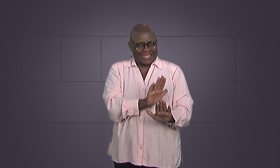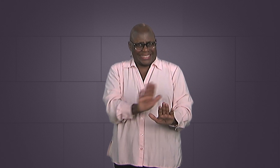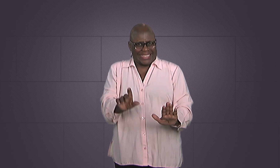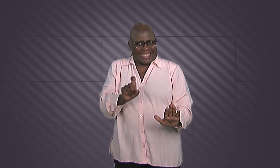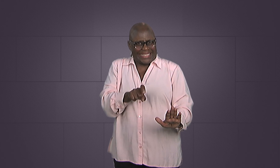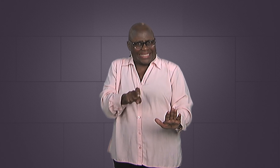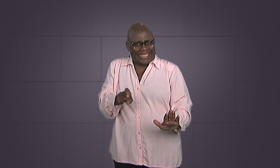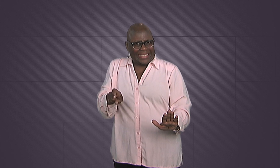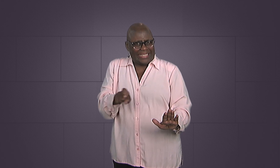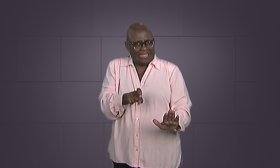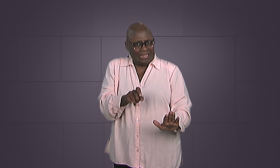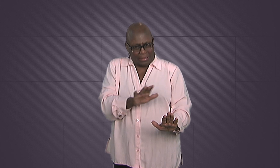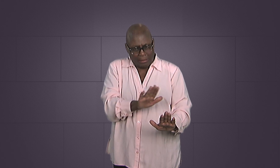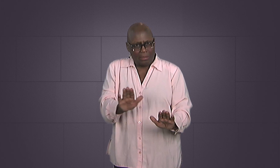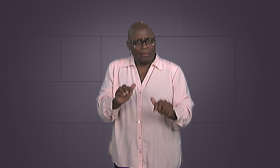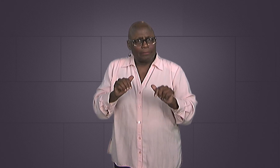of children who may be acquiring and using